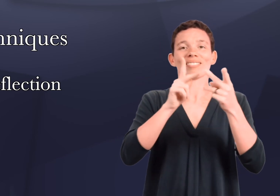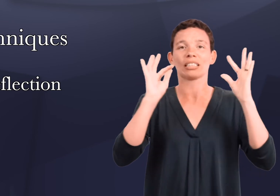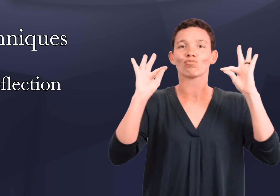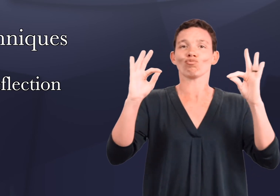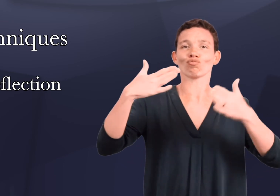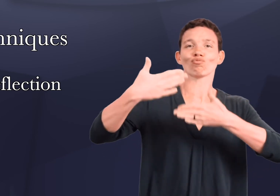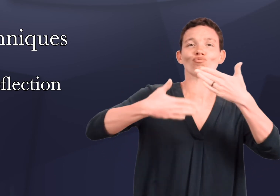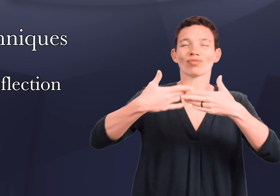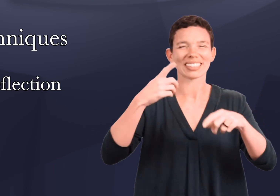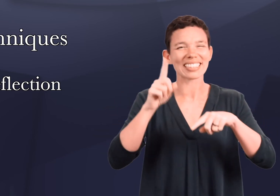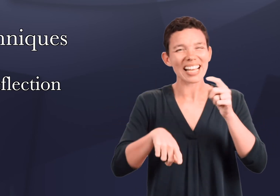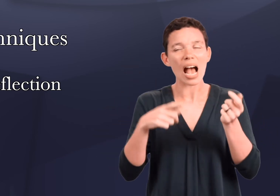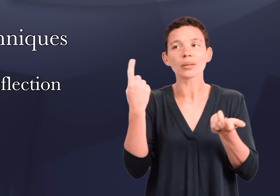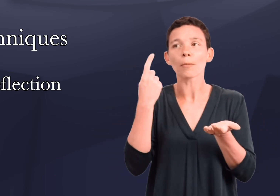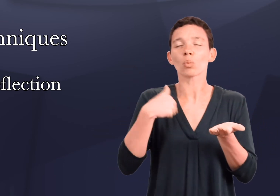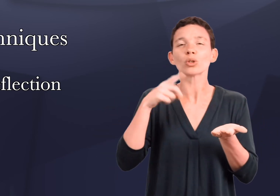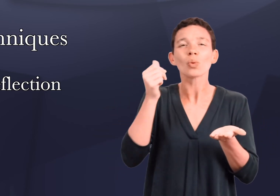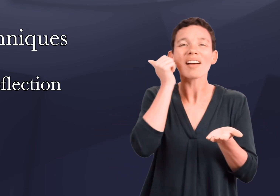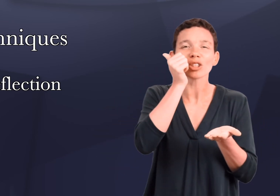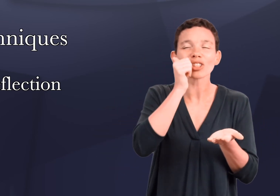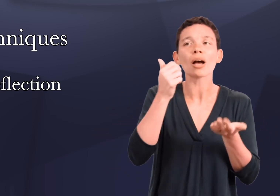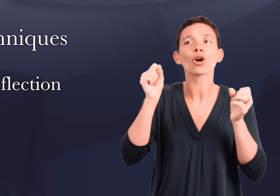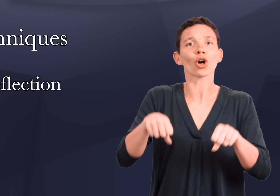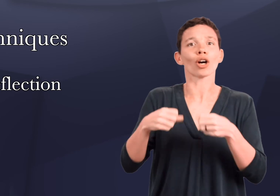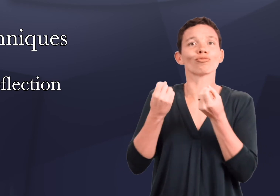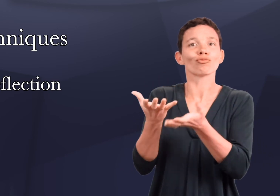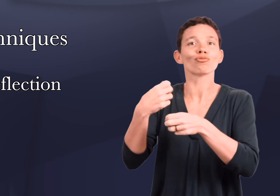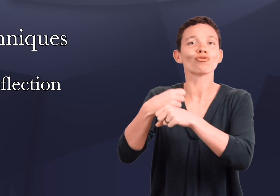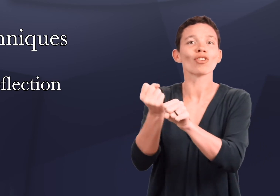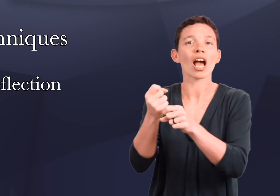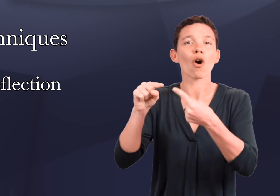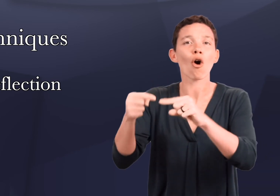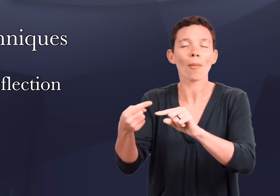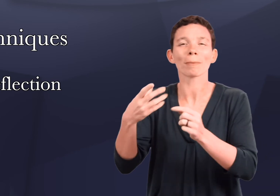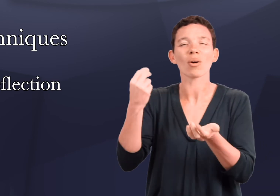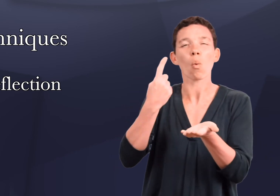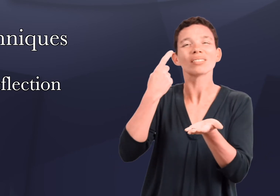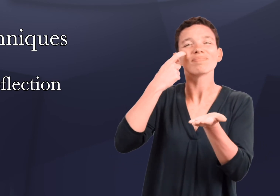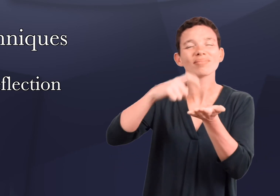In our daily reflection, we must make sure we don't continue to cause harm.